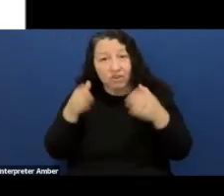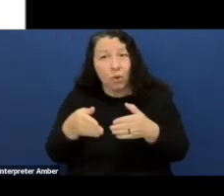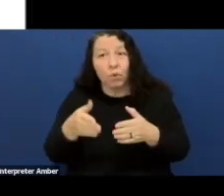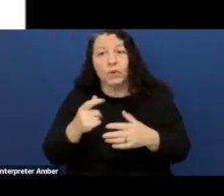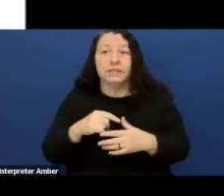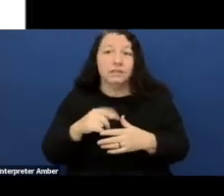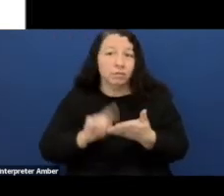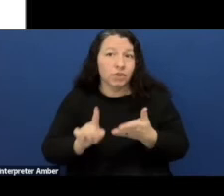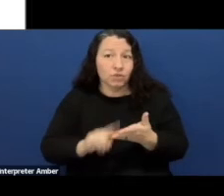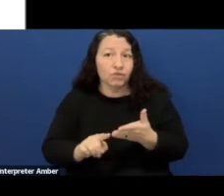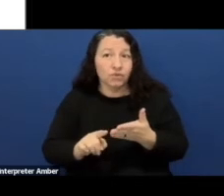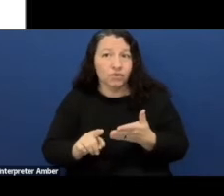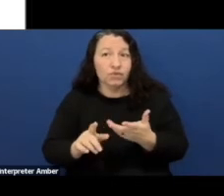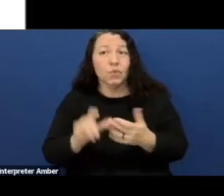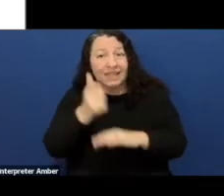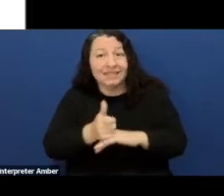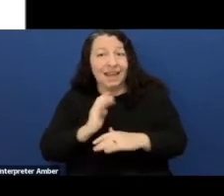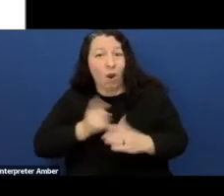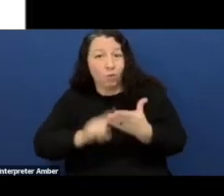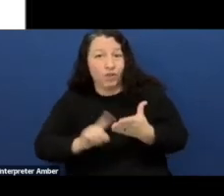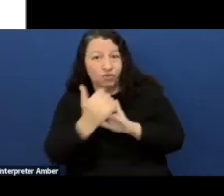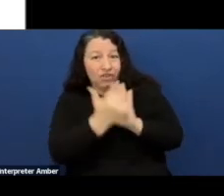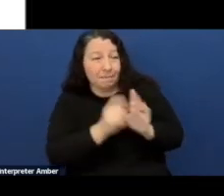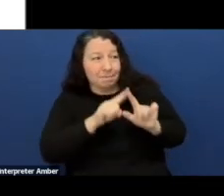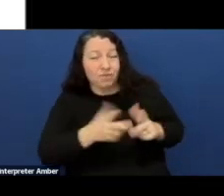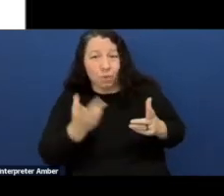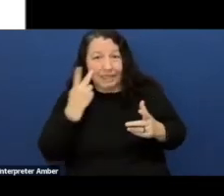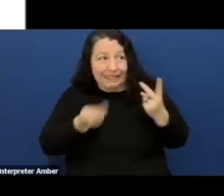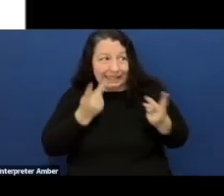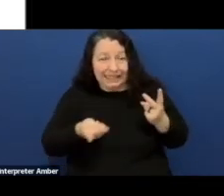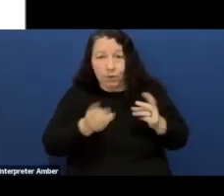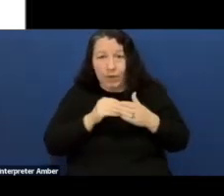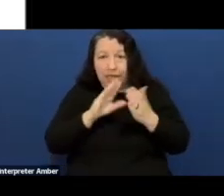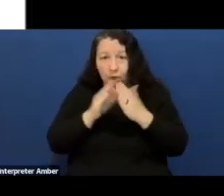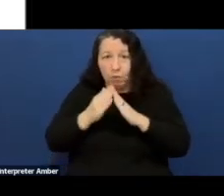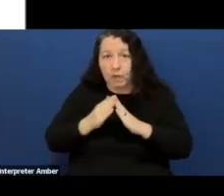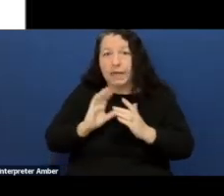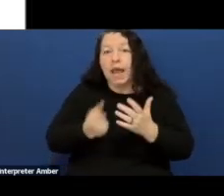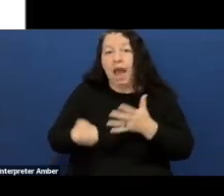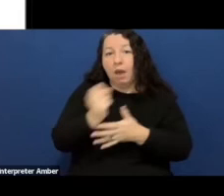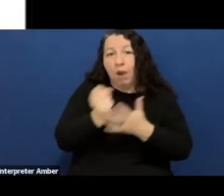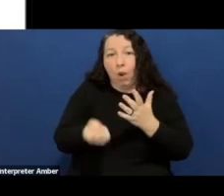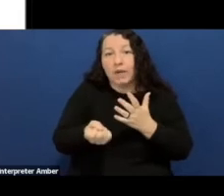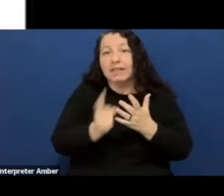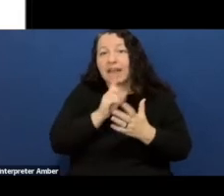step of the process. So patient researchers set research agendas based on what we observe